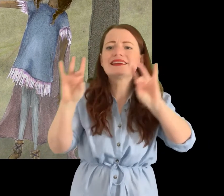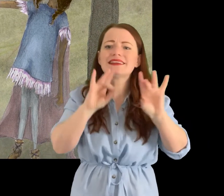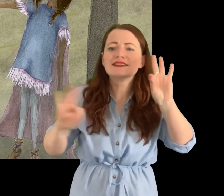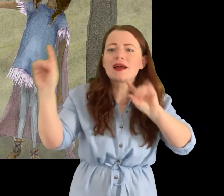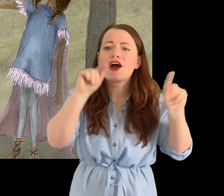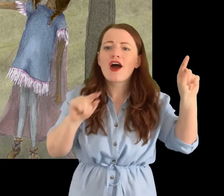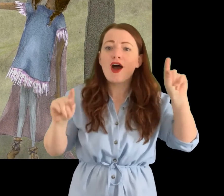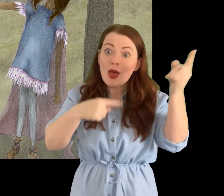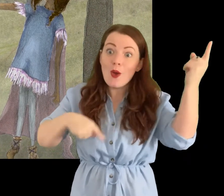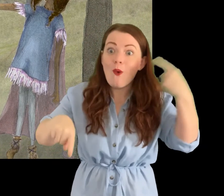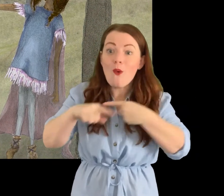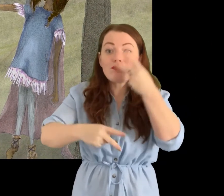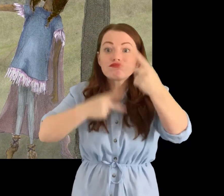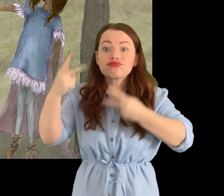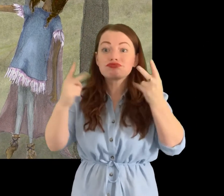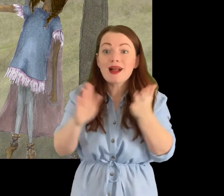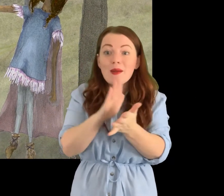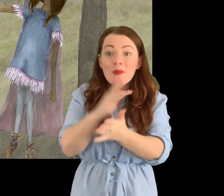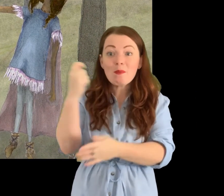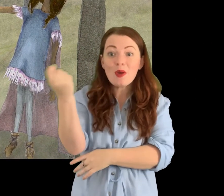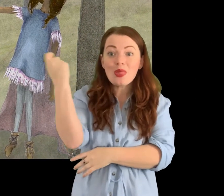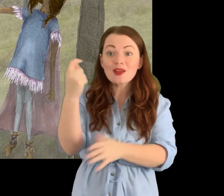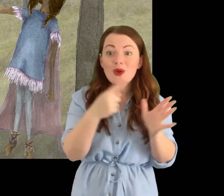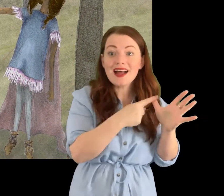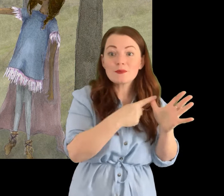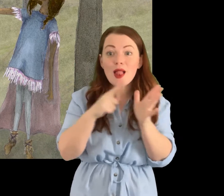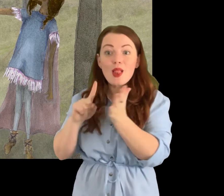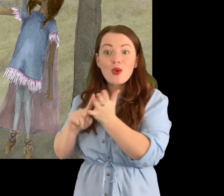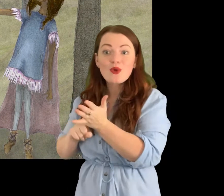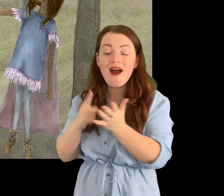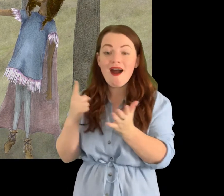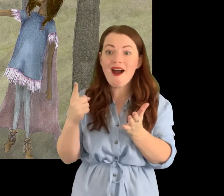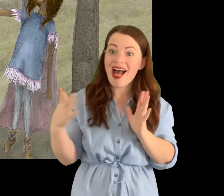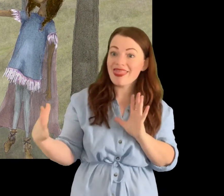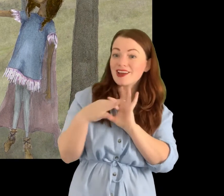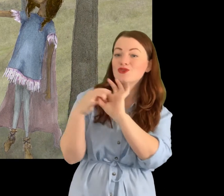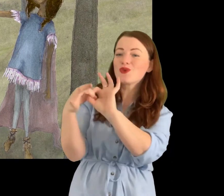All sang a happy birthday to Atom and Luna And Atom and Luna sang it with them